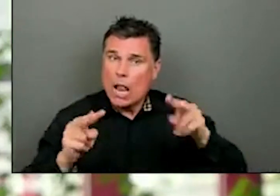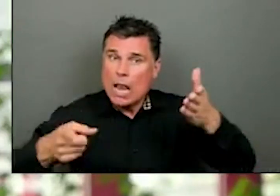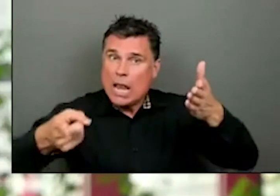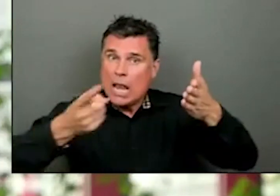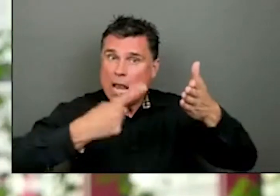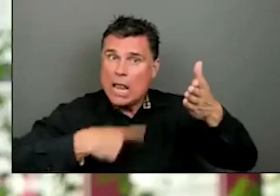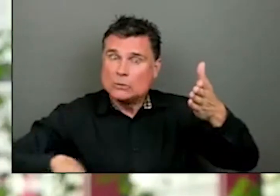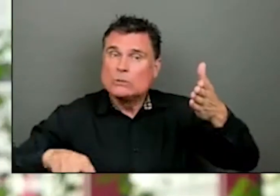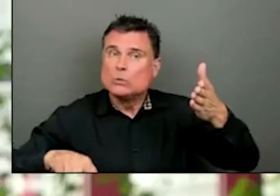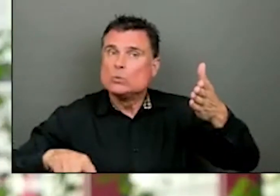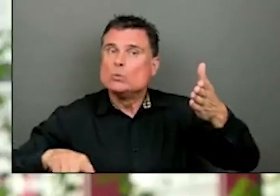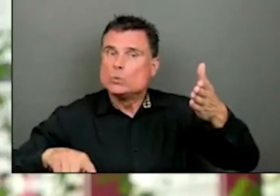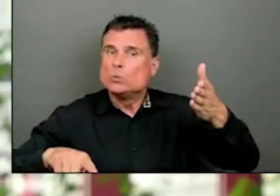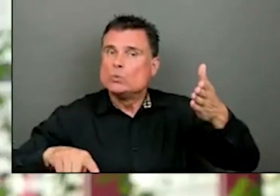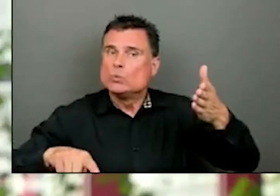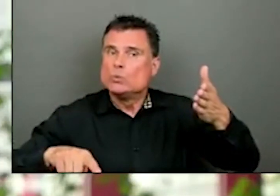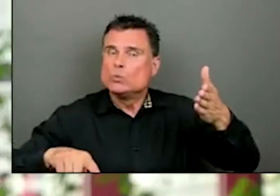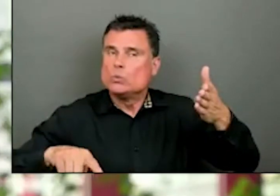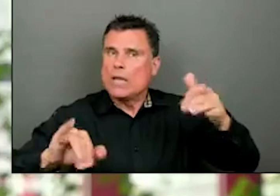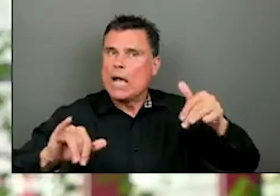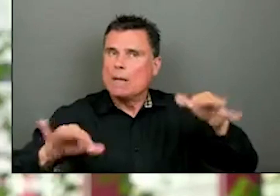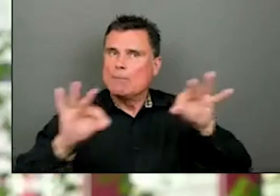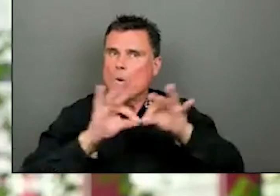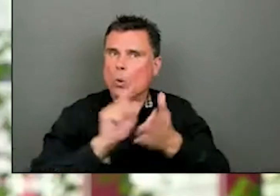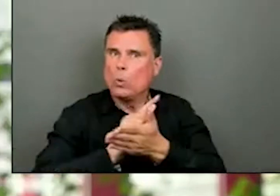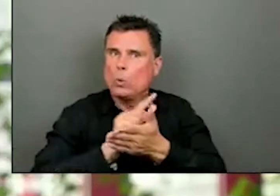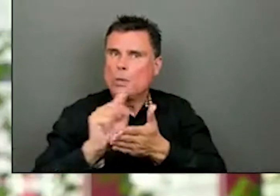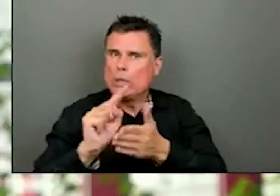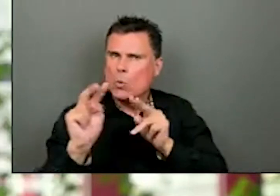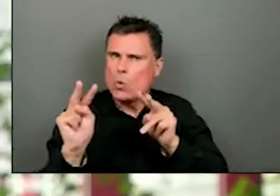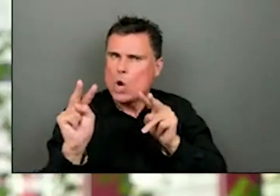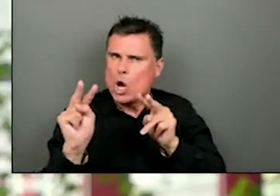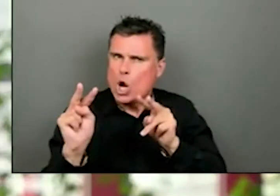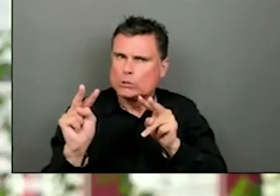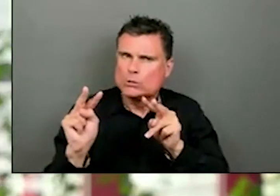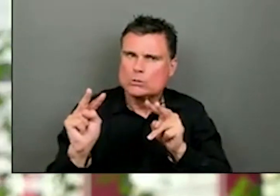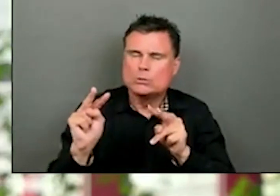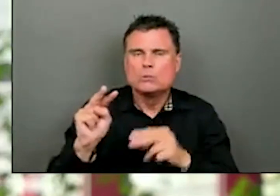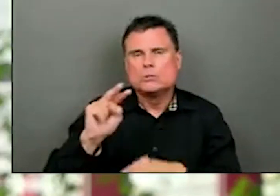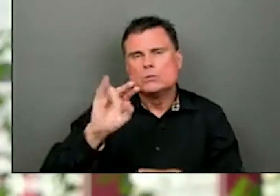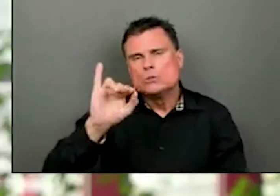watching the data as we get closer to july 1st and we'll have more to say about that next week